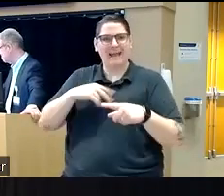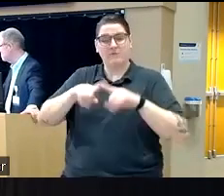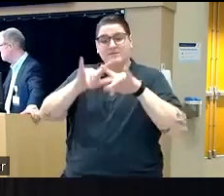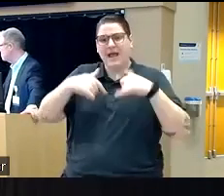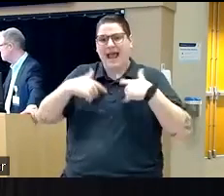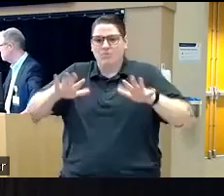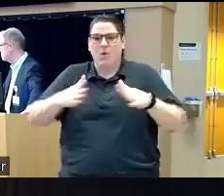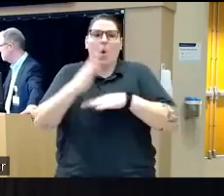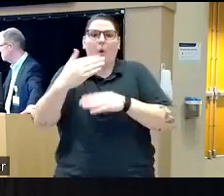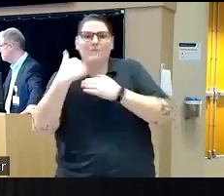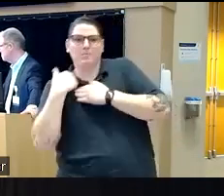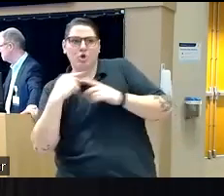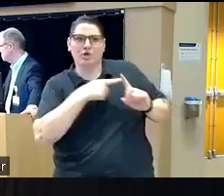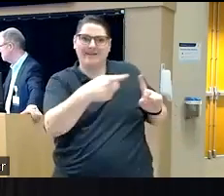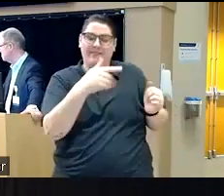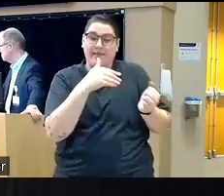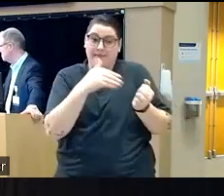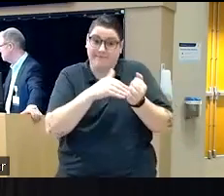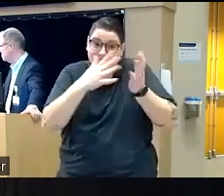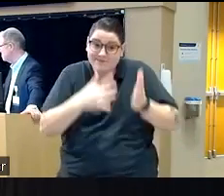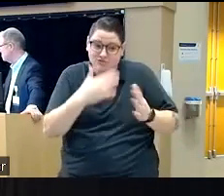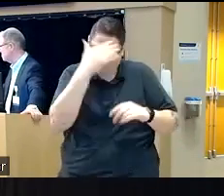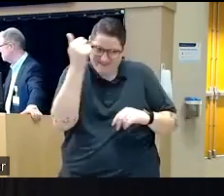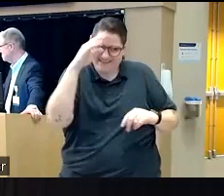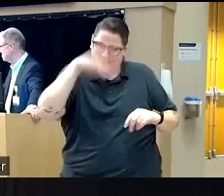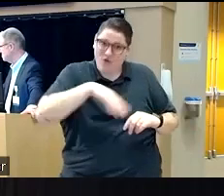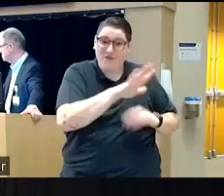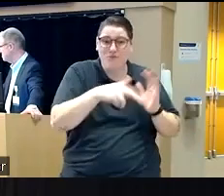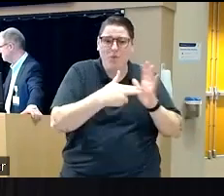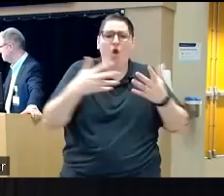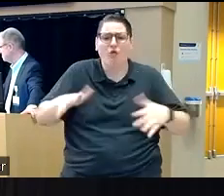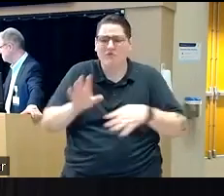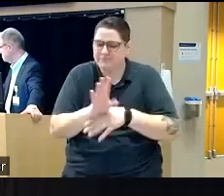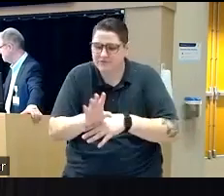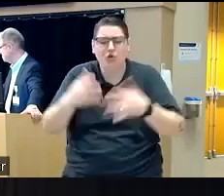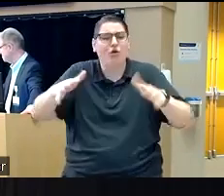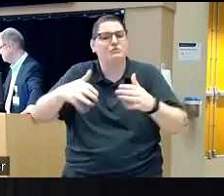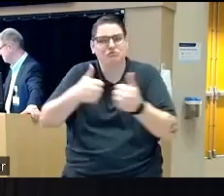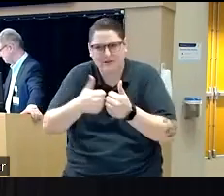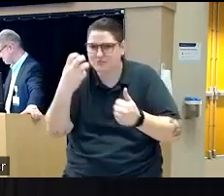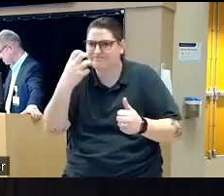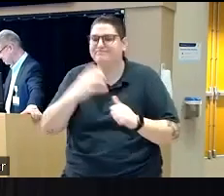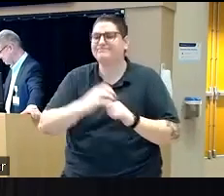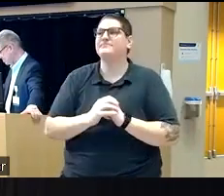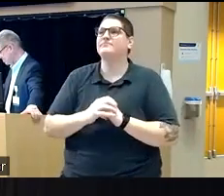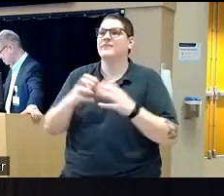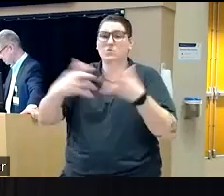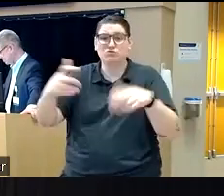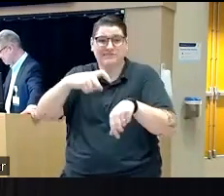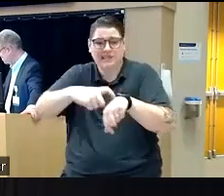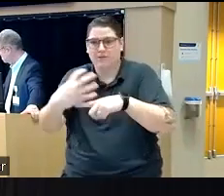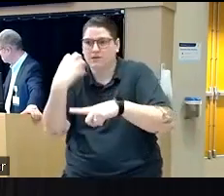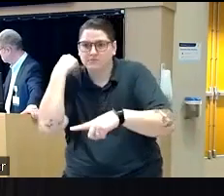recognizing how busy and challenging their roles are how um how much time is spent to deliver the